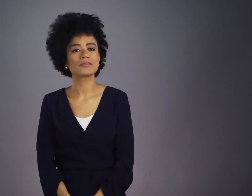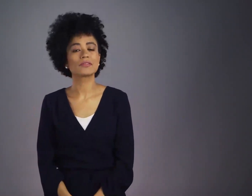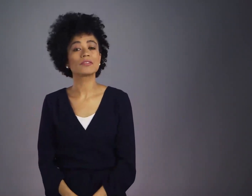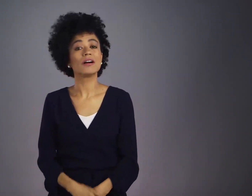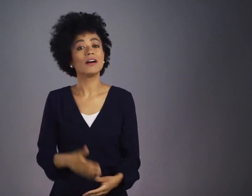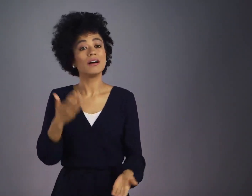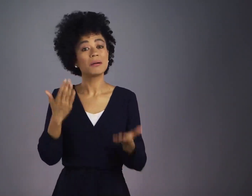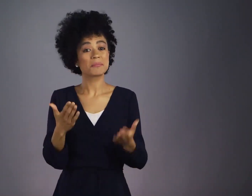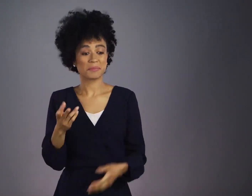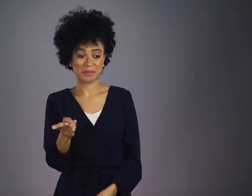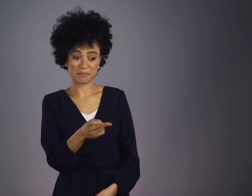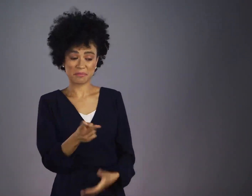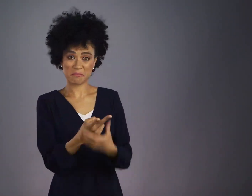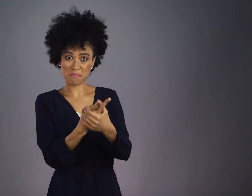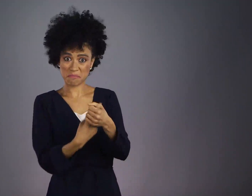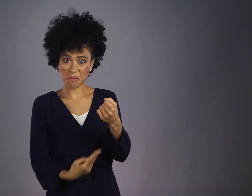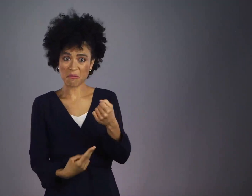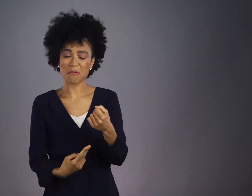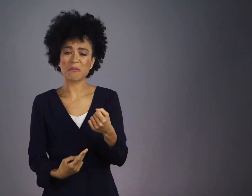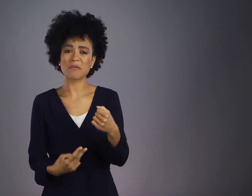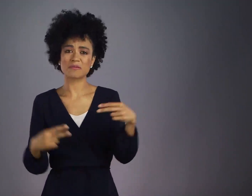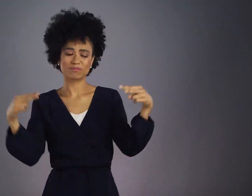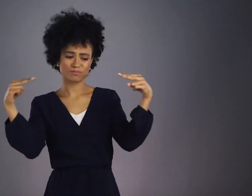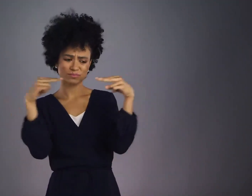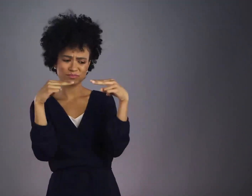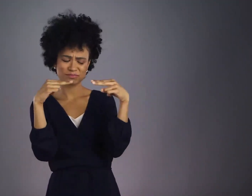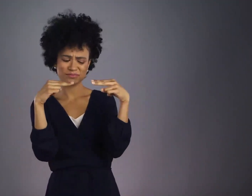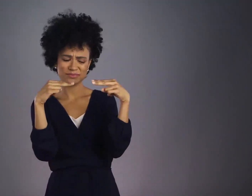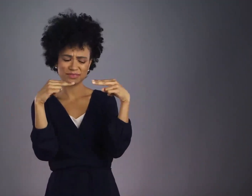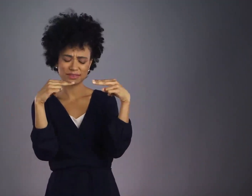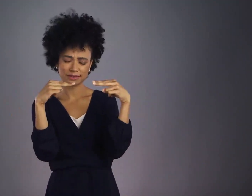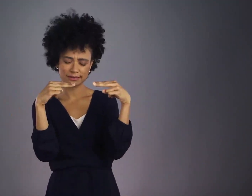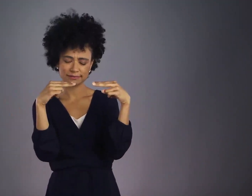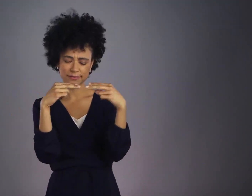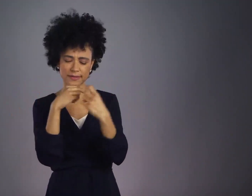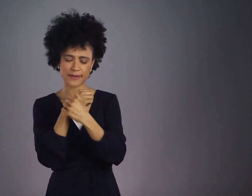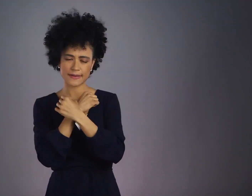is to let by-gones be by-gones. Each might pray about it,